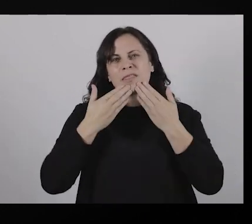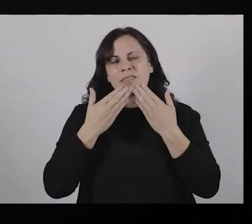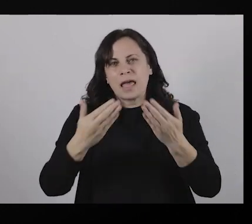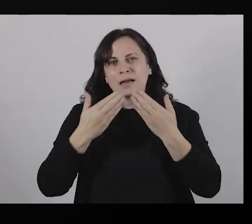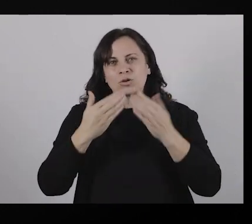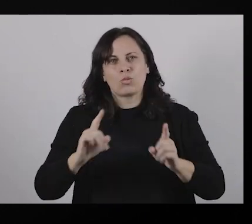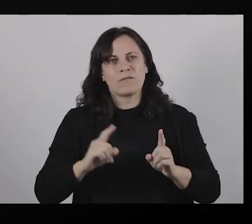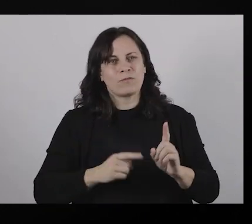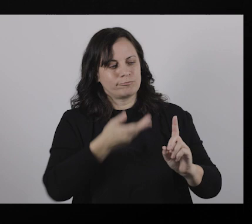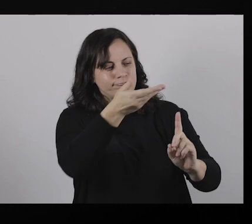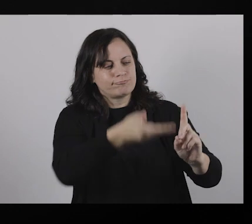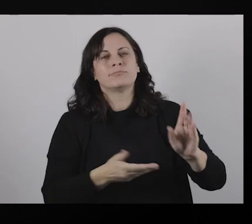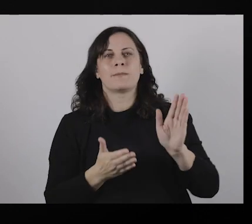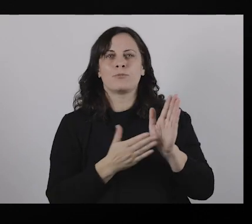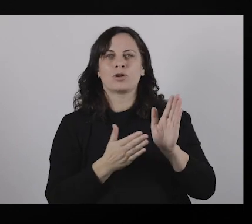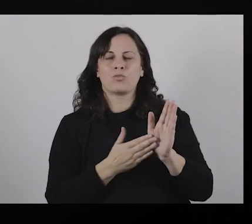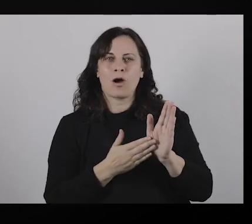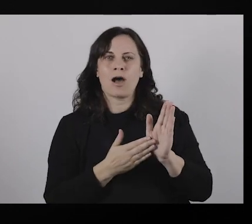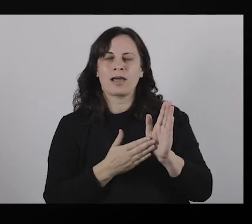we thank you for allowing Muriwai...